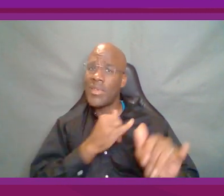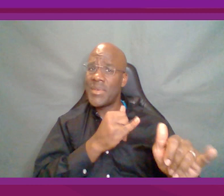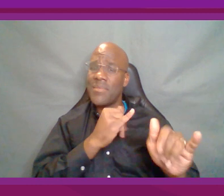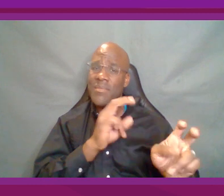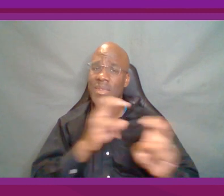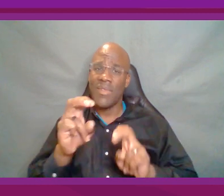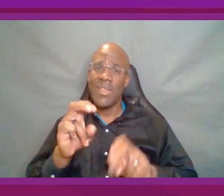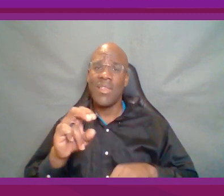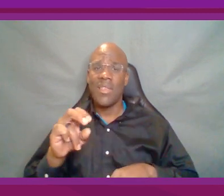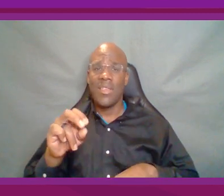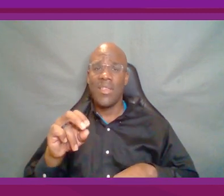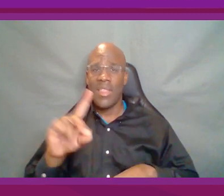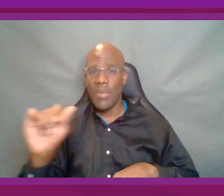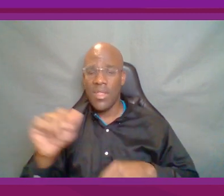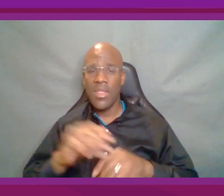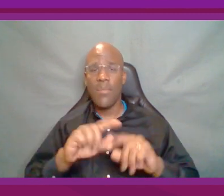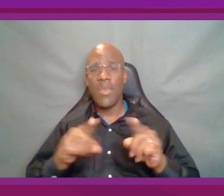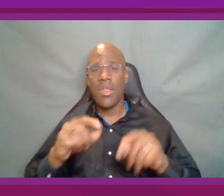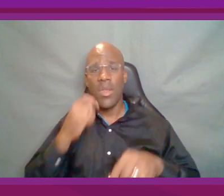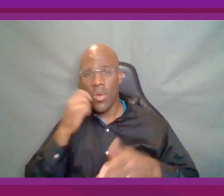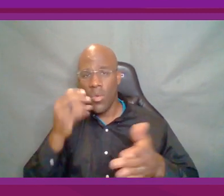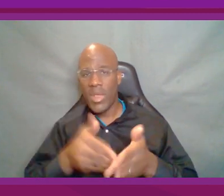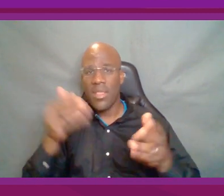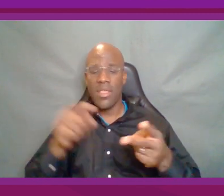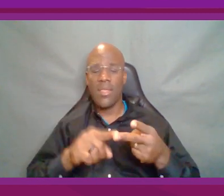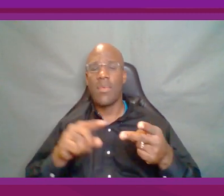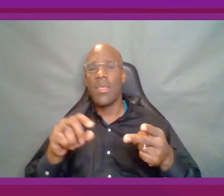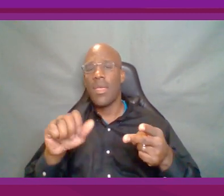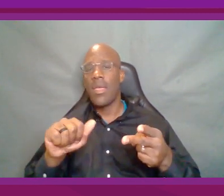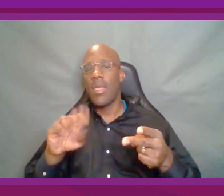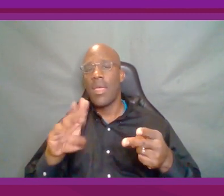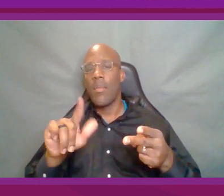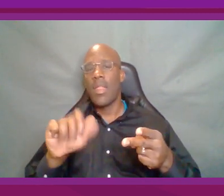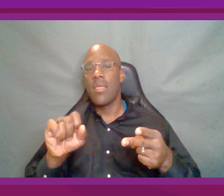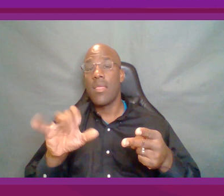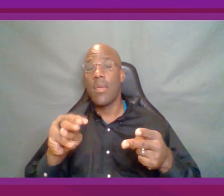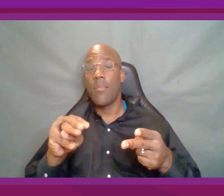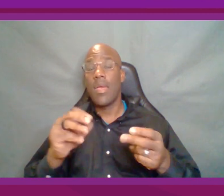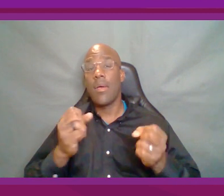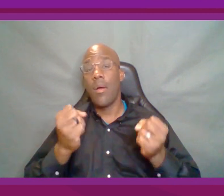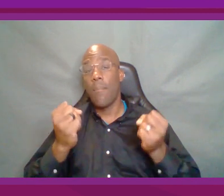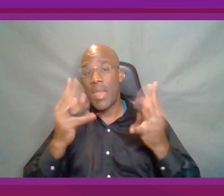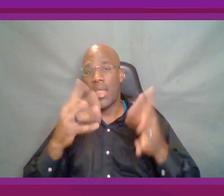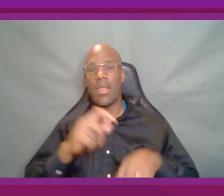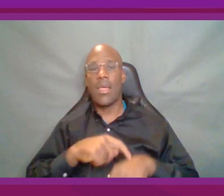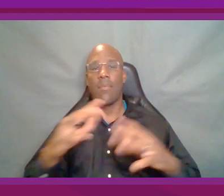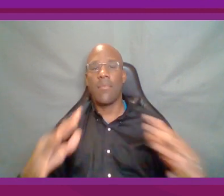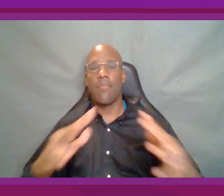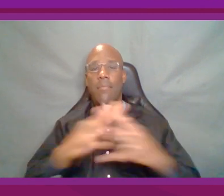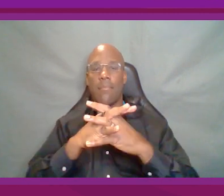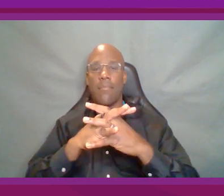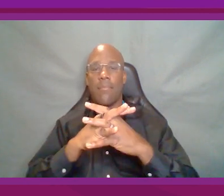but racism and ableism often intersect and unfortunately this also comes up in